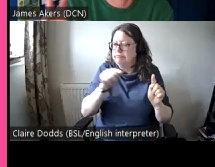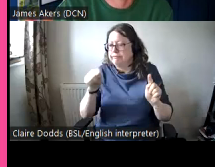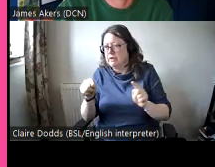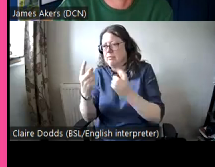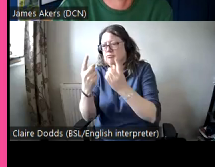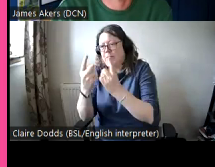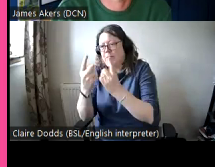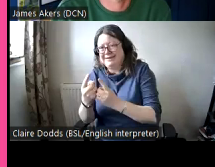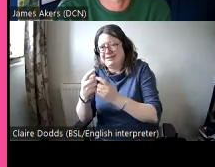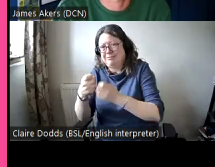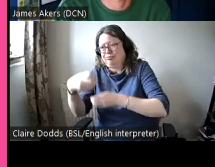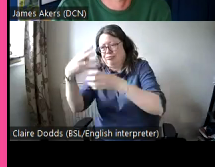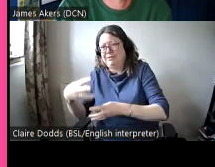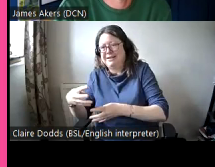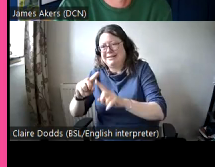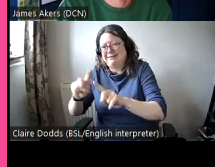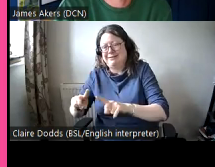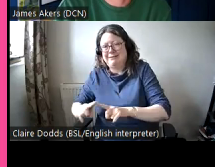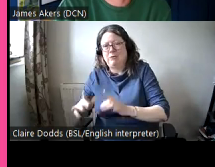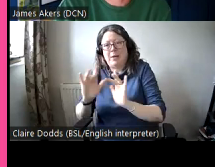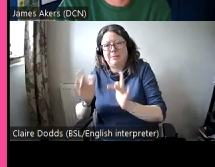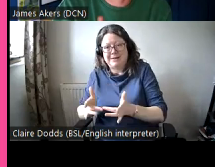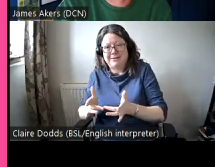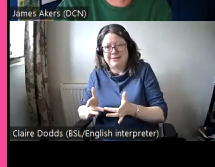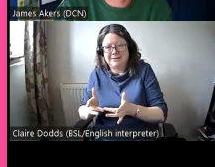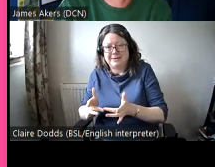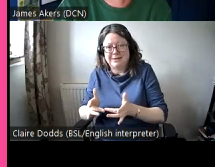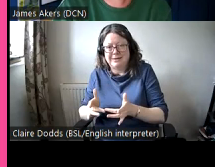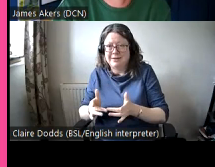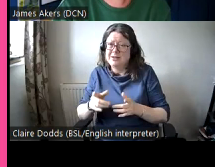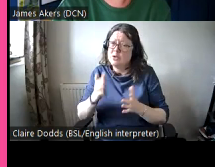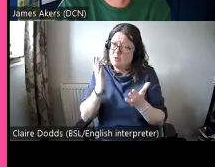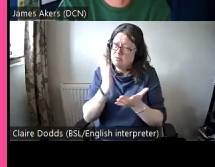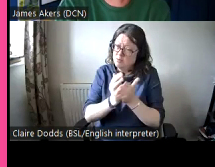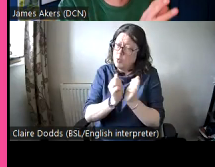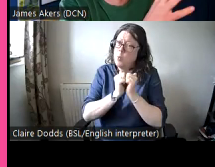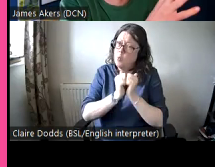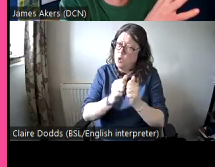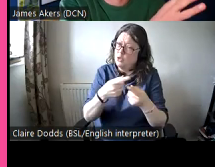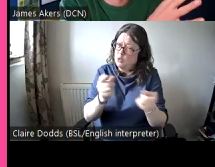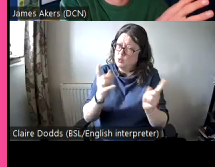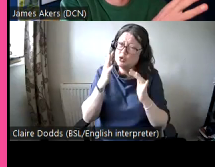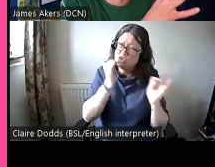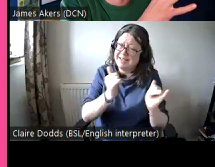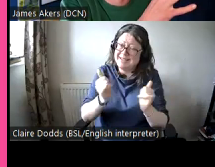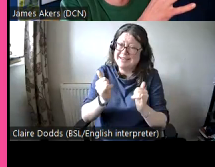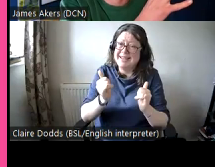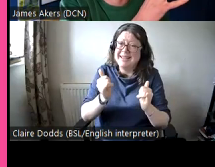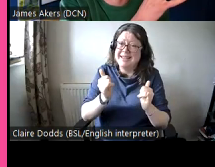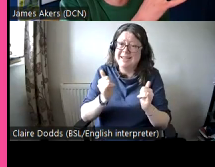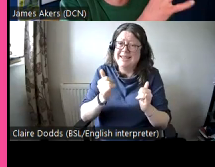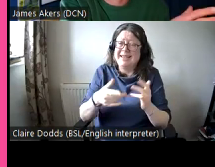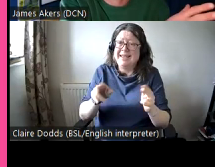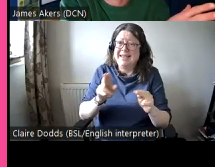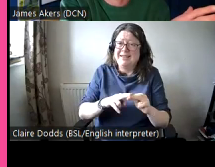I'm going to show you a screenshot of what that looks like. Check what yours is like. If it's an agency that owns your account,